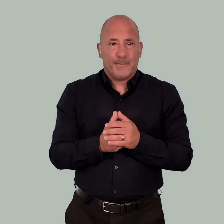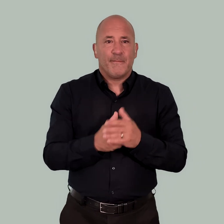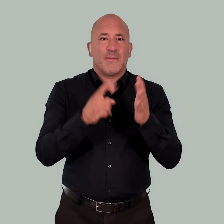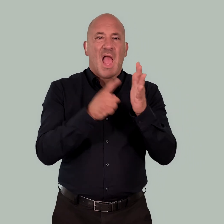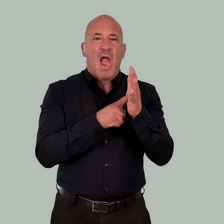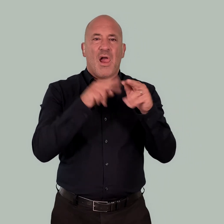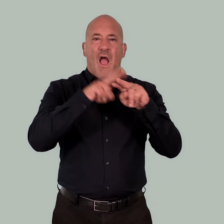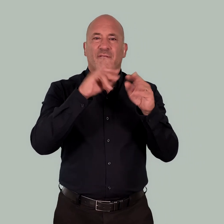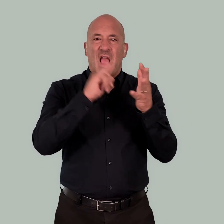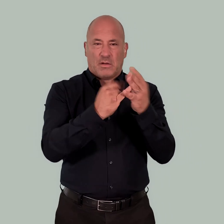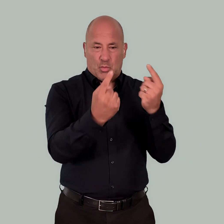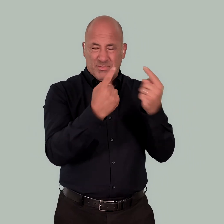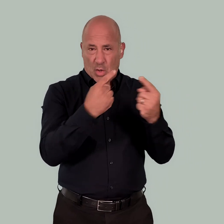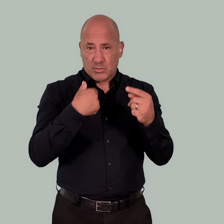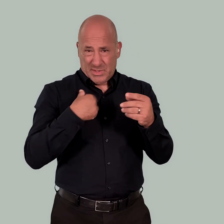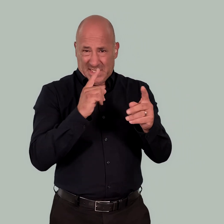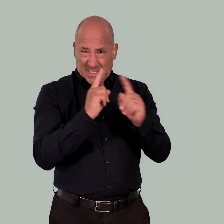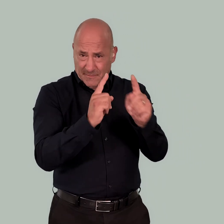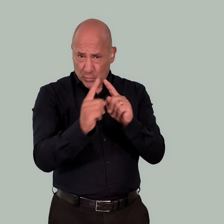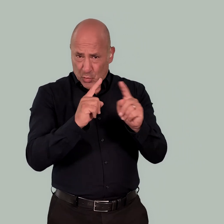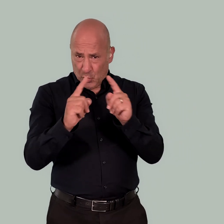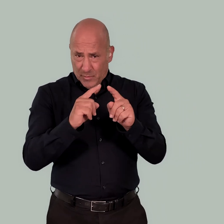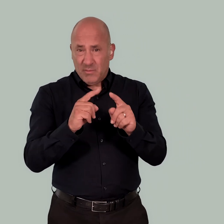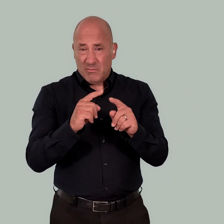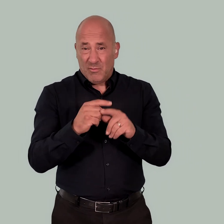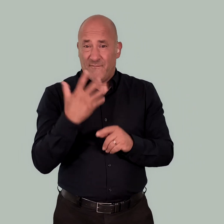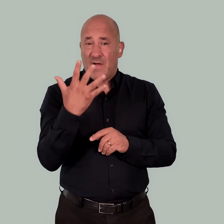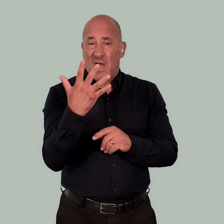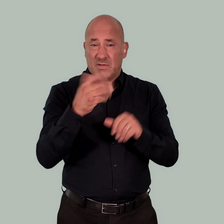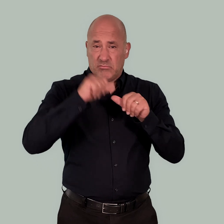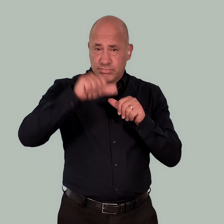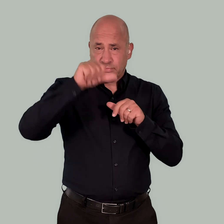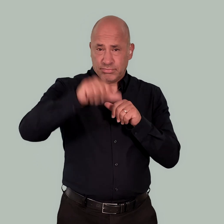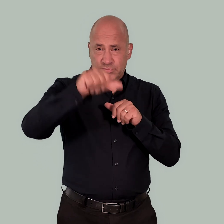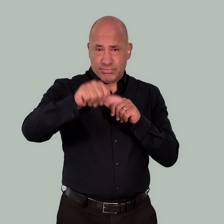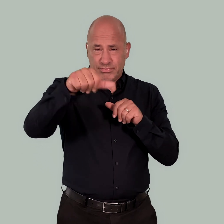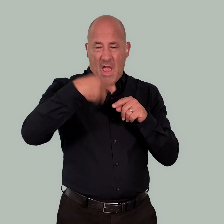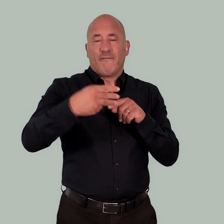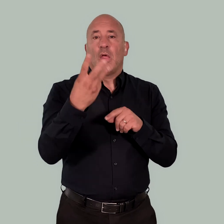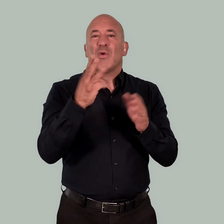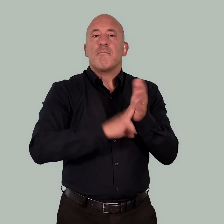LFS respondents are interviewed for 5 successive waves